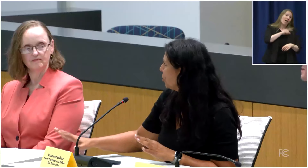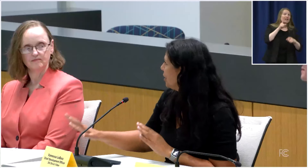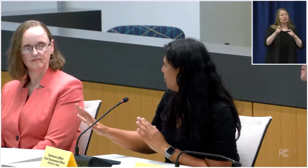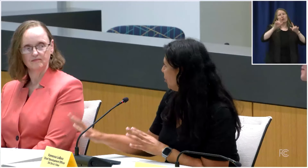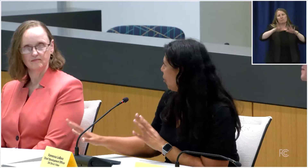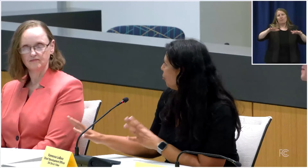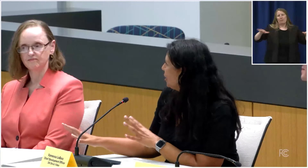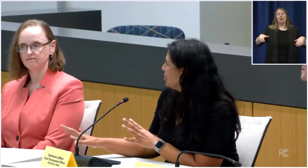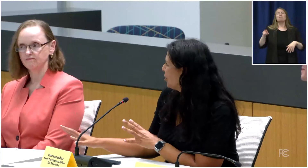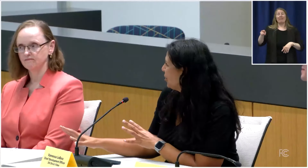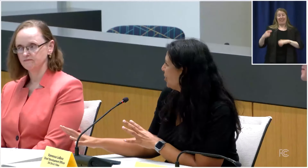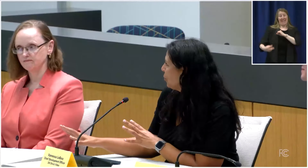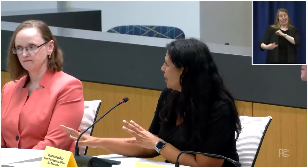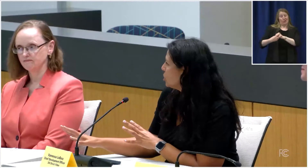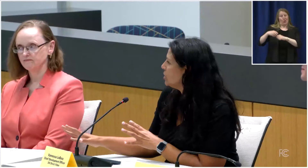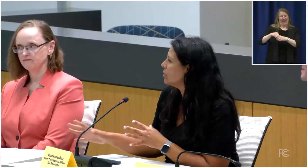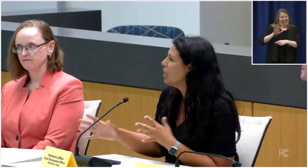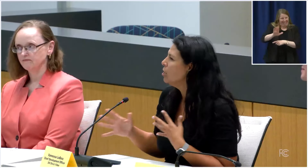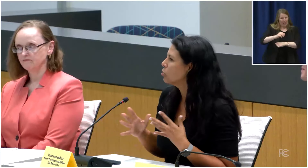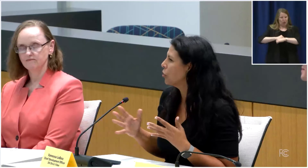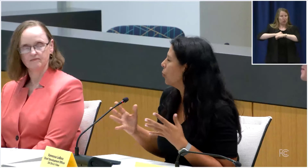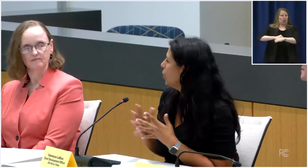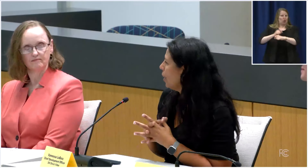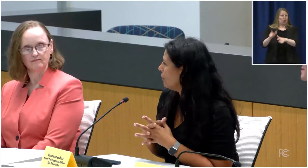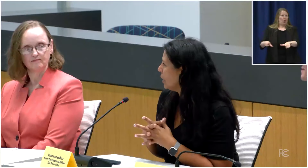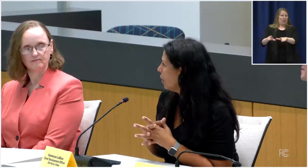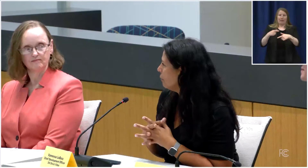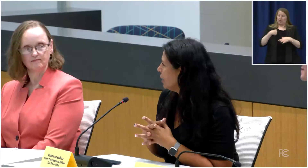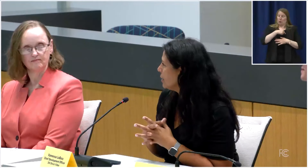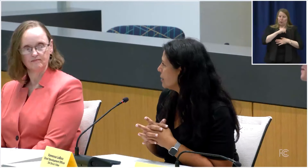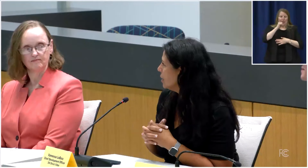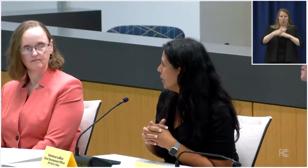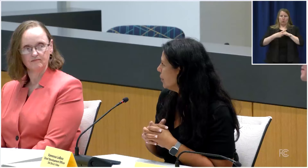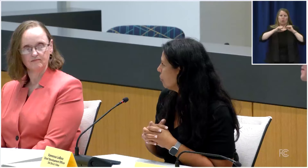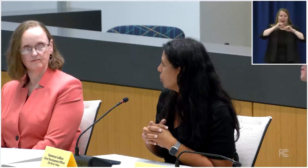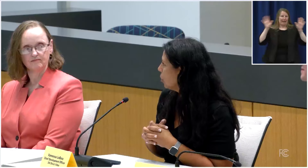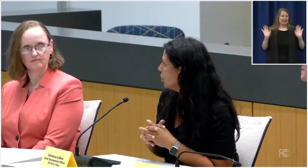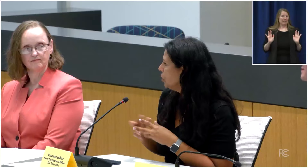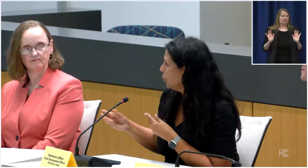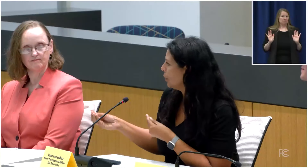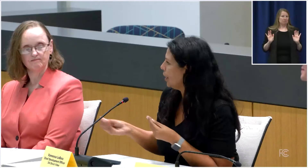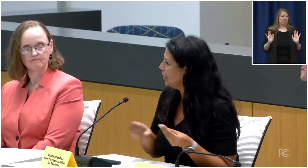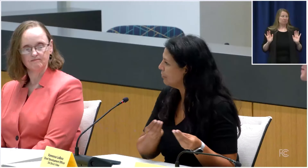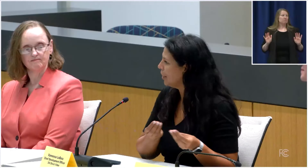IF THE ENTITY OR THE AGENCY WANTS TO RECORD THEM, THAT'S ABSOLUTELY FINE. THEY CAN STORE IT IN THEIR ALREADY-SECURE LOCATIONS SO